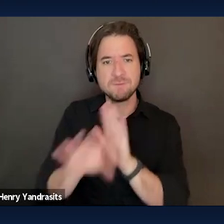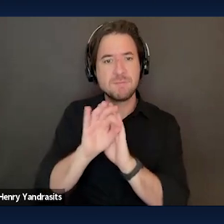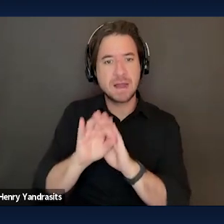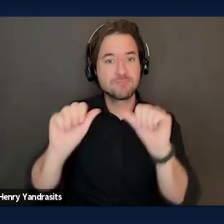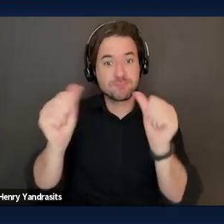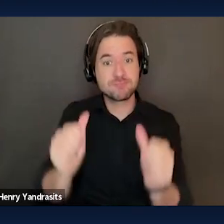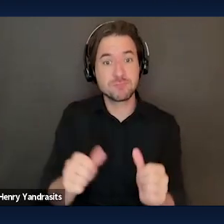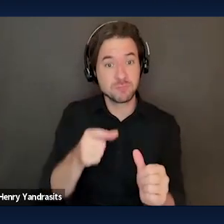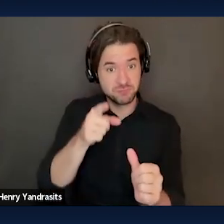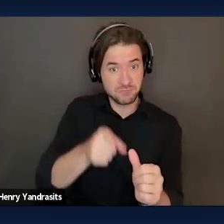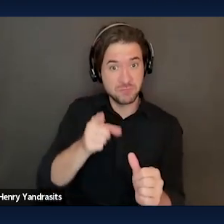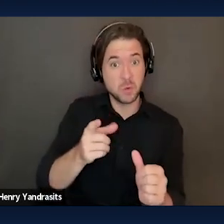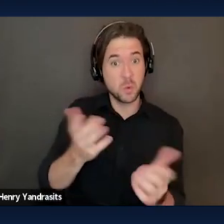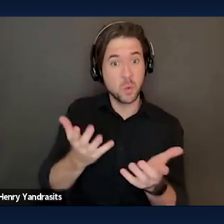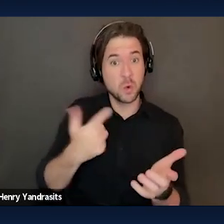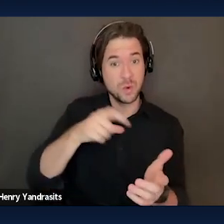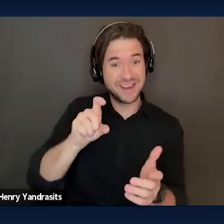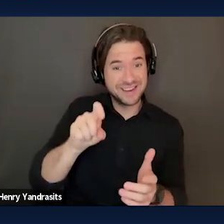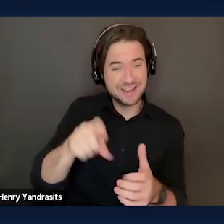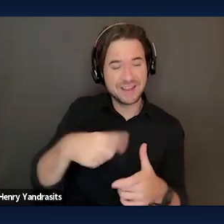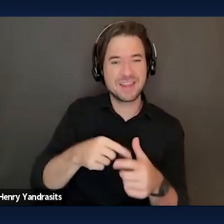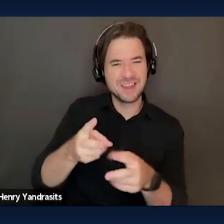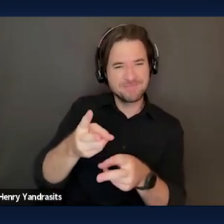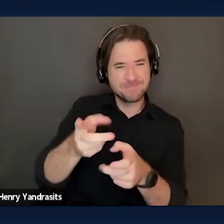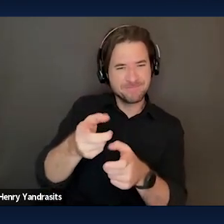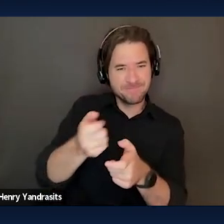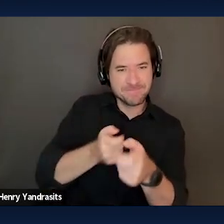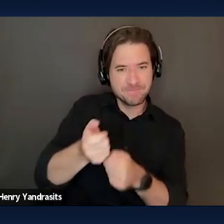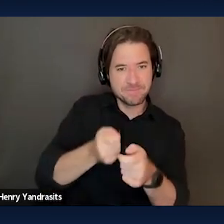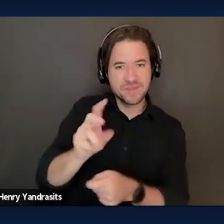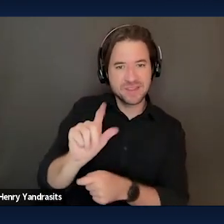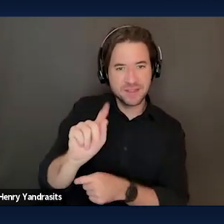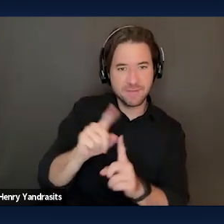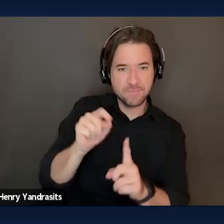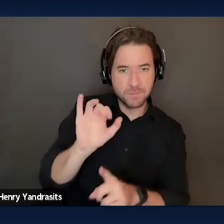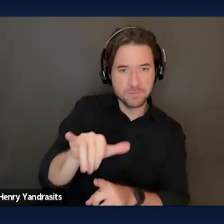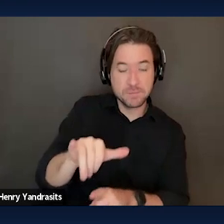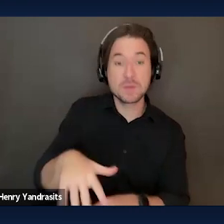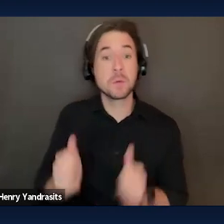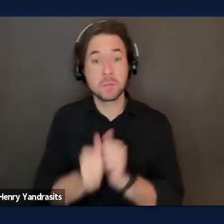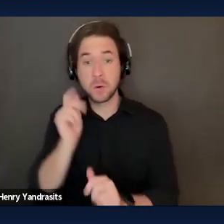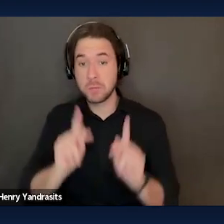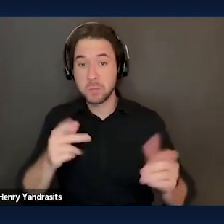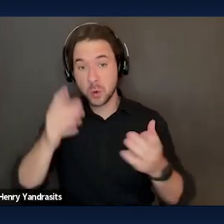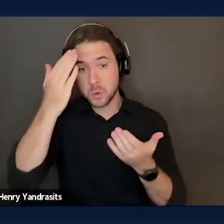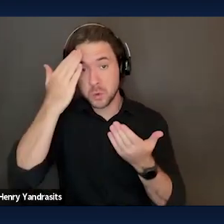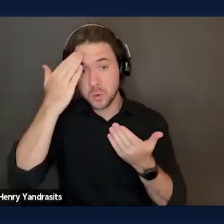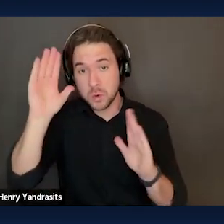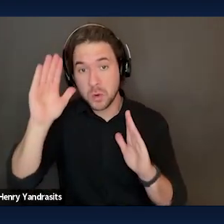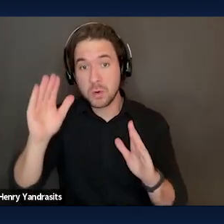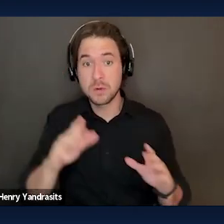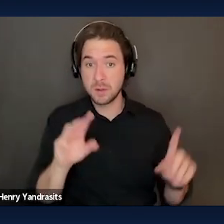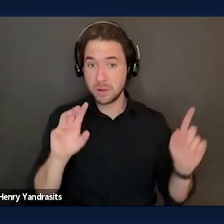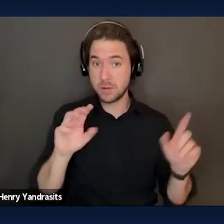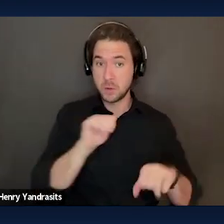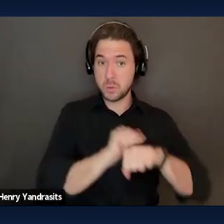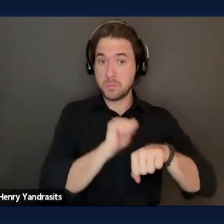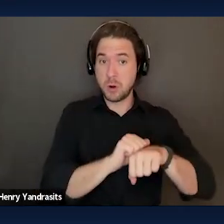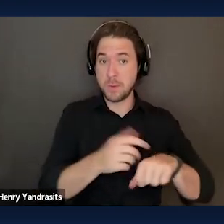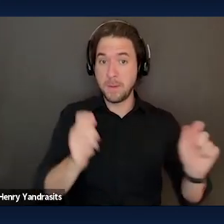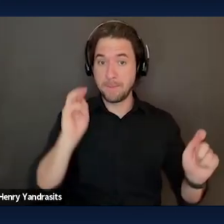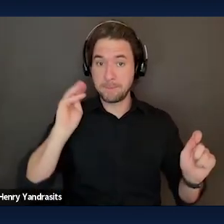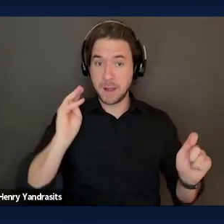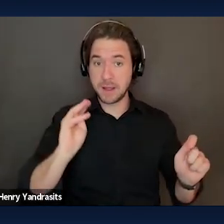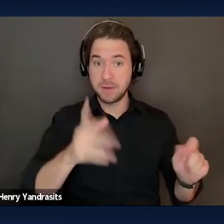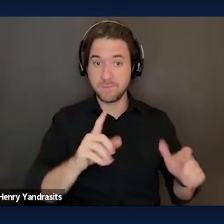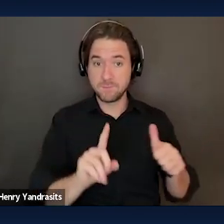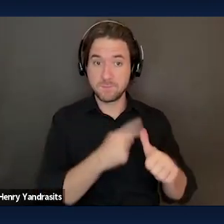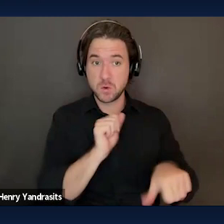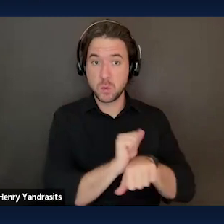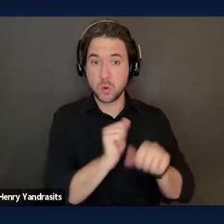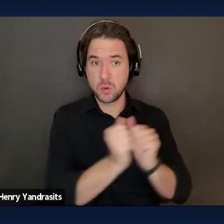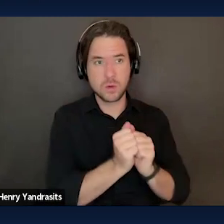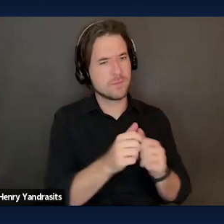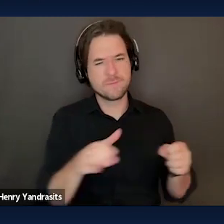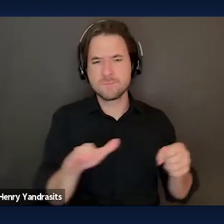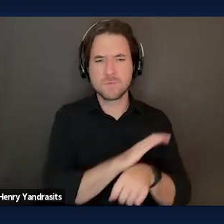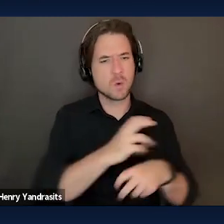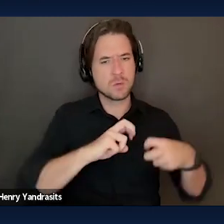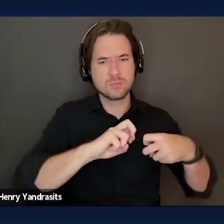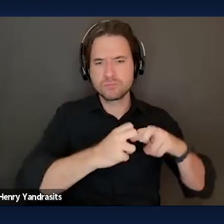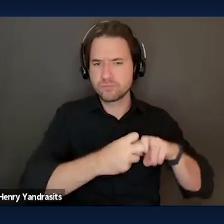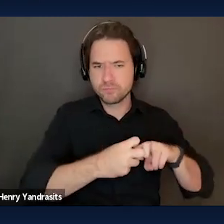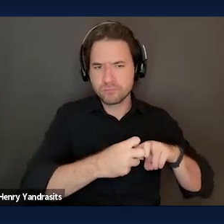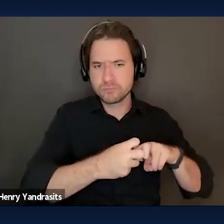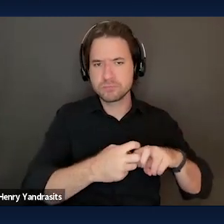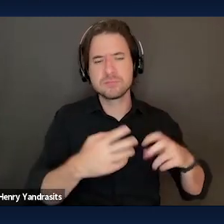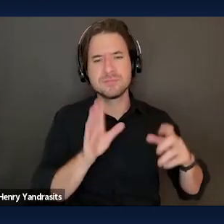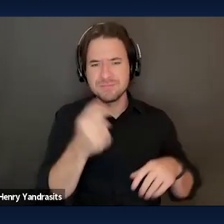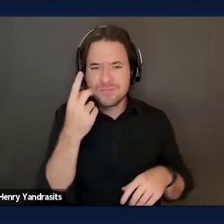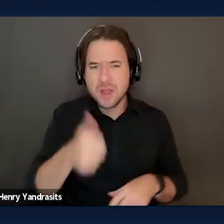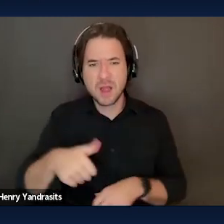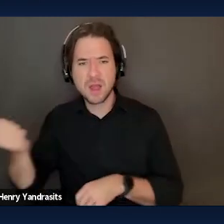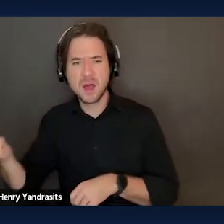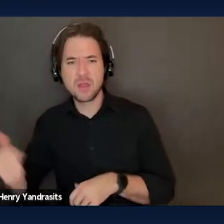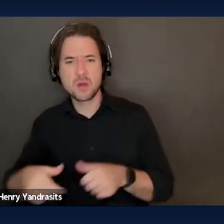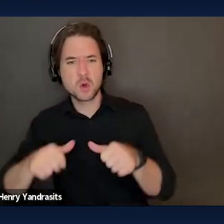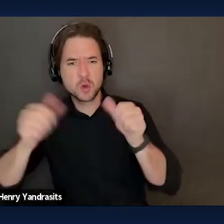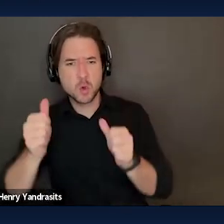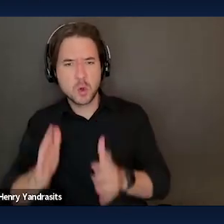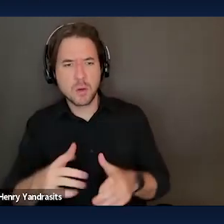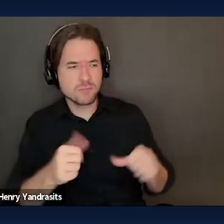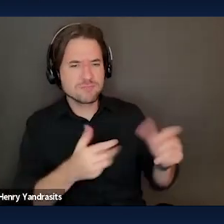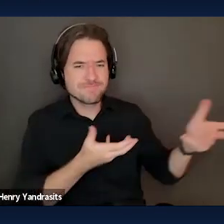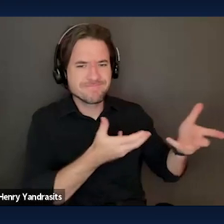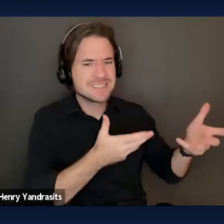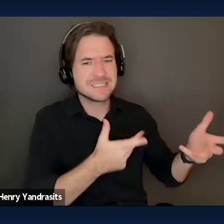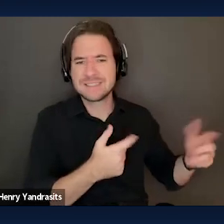Um, what most people don't know… is that the original marble that Michelangelo was working with was… full of problems, and that other sculptors had tried to work with it and decided it was unusable.